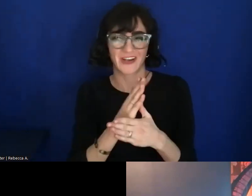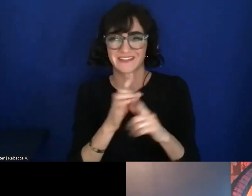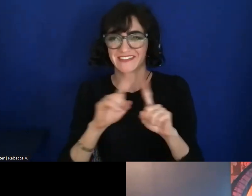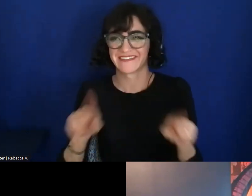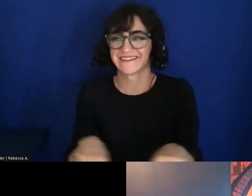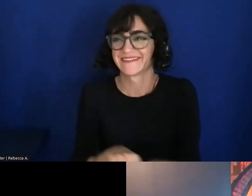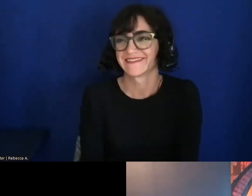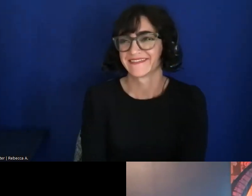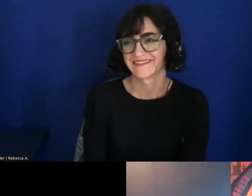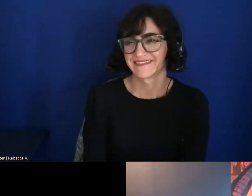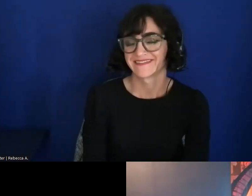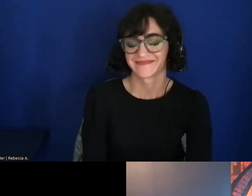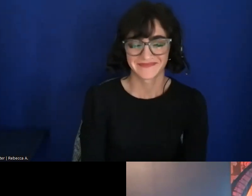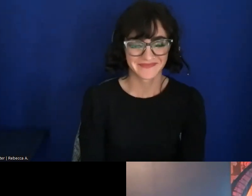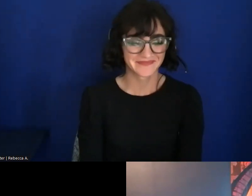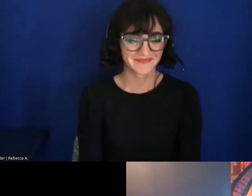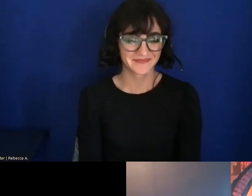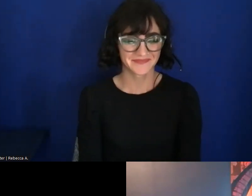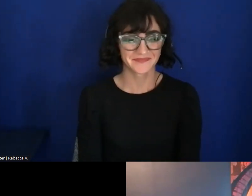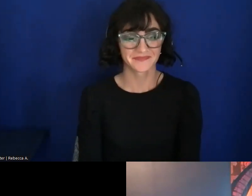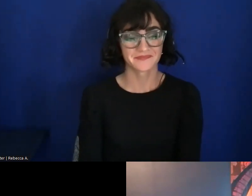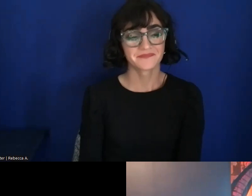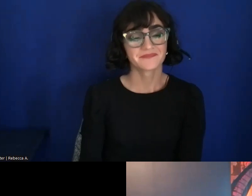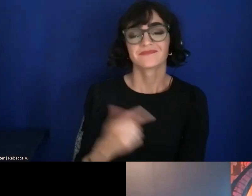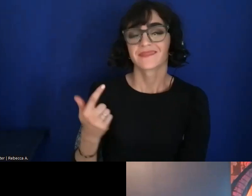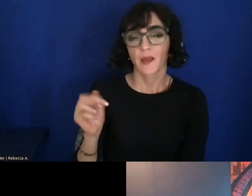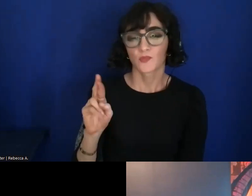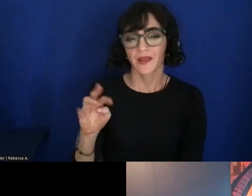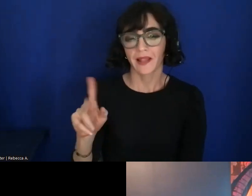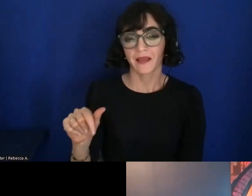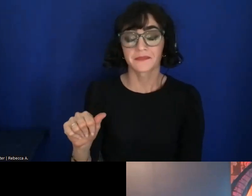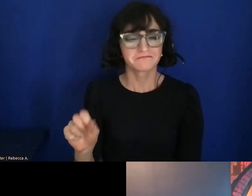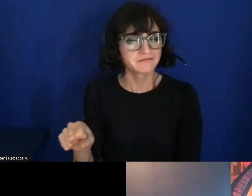thank you Jamie so there's a question here if a client is highly intoxicated or under